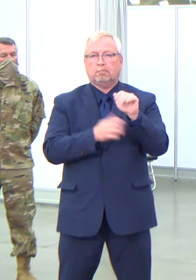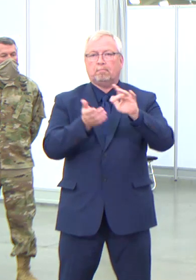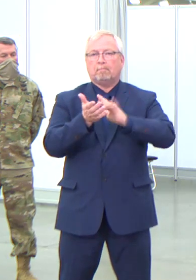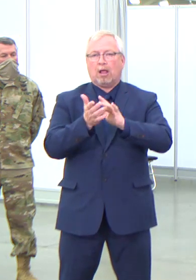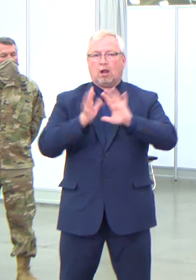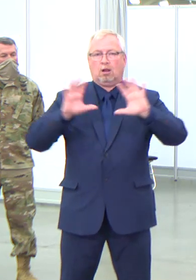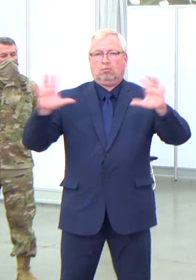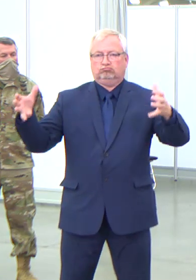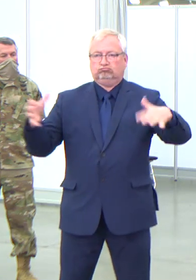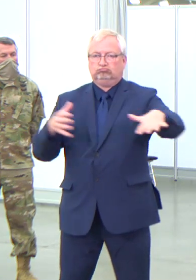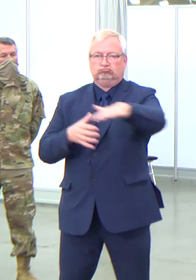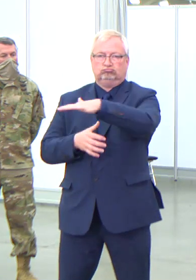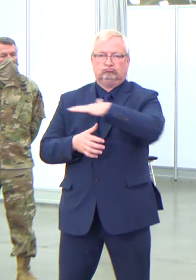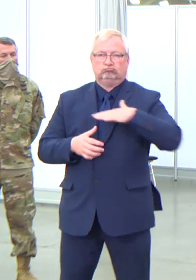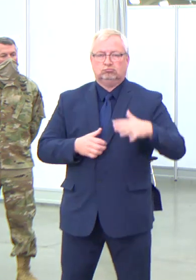Luminis health enterprise, and I come here to speak about